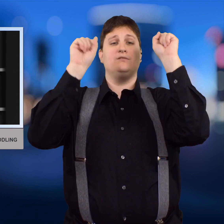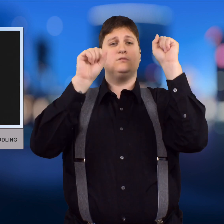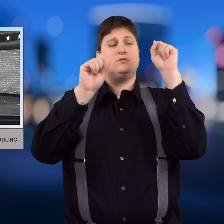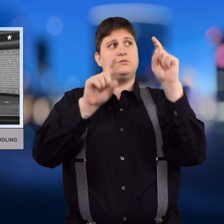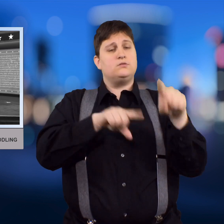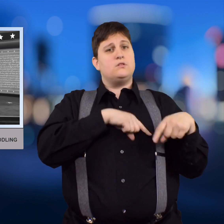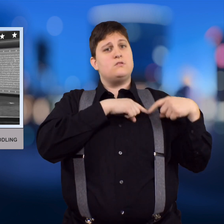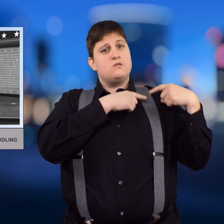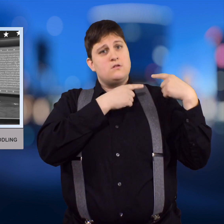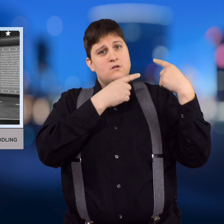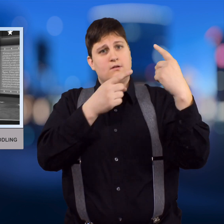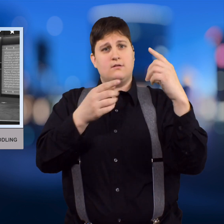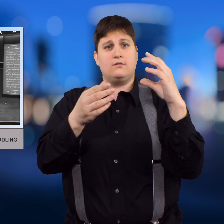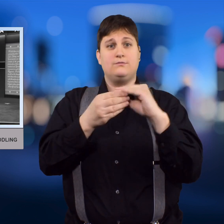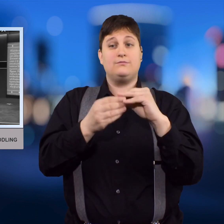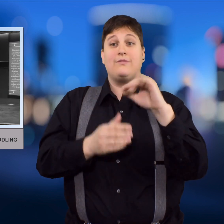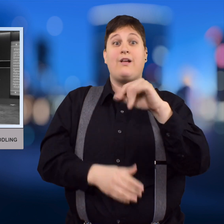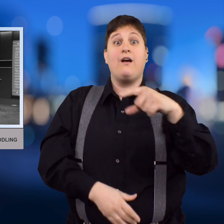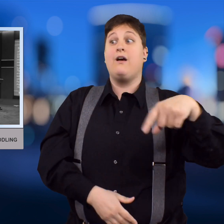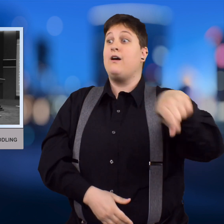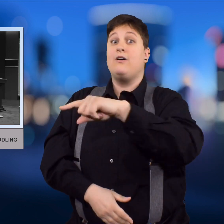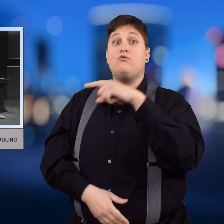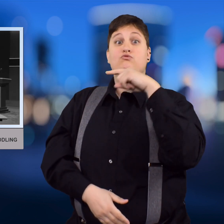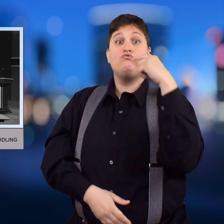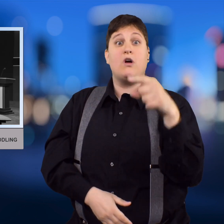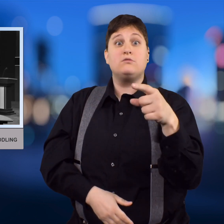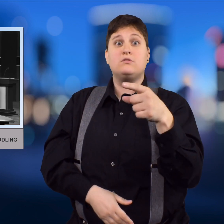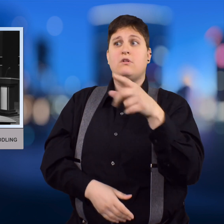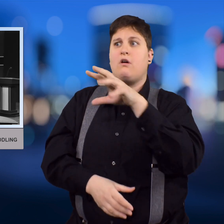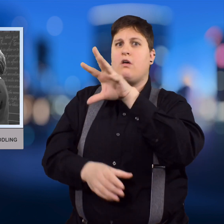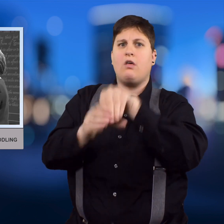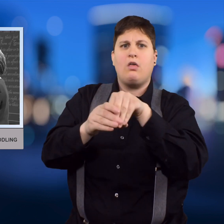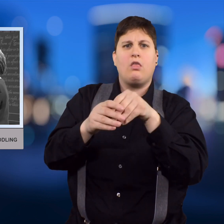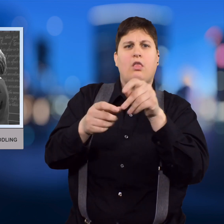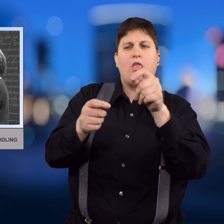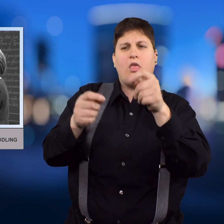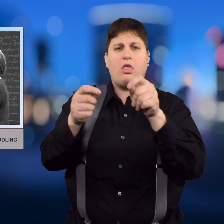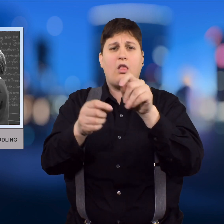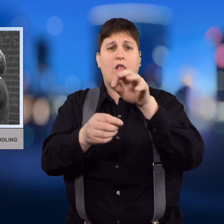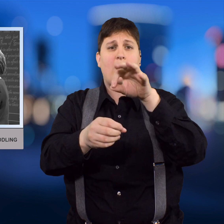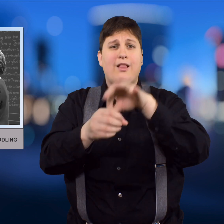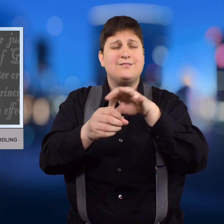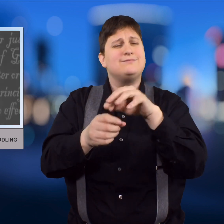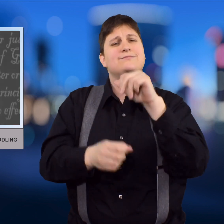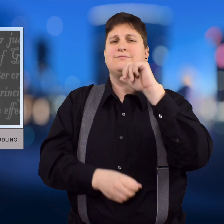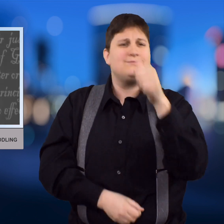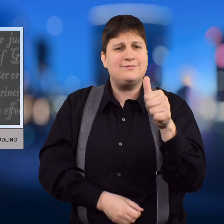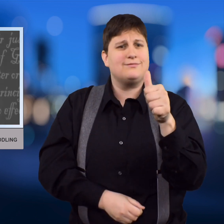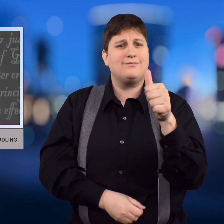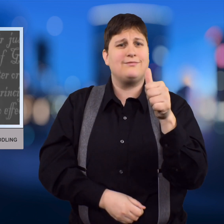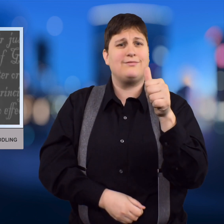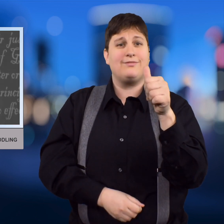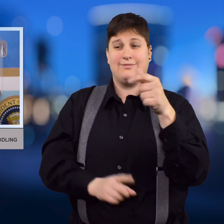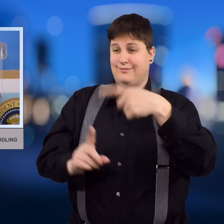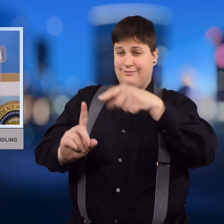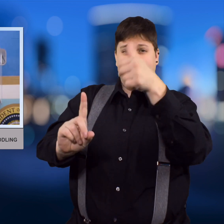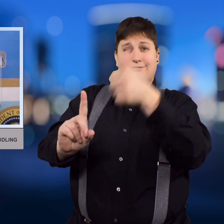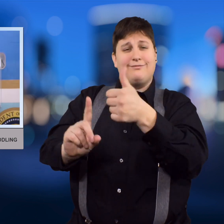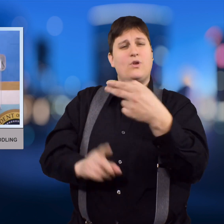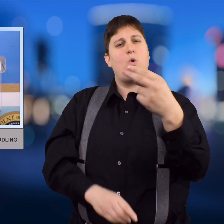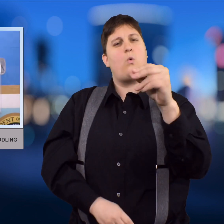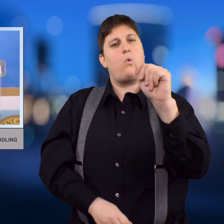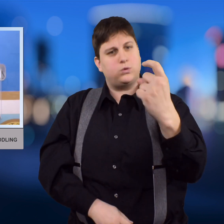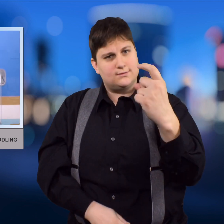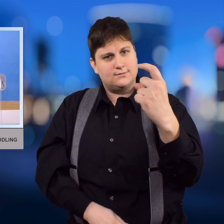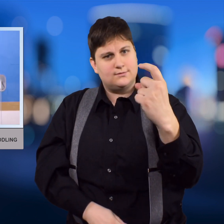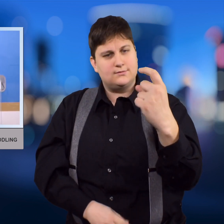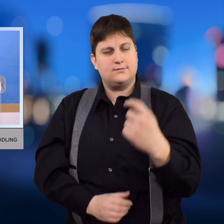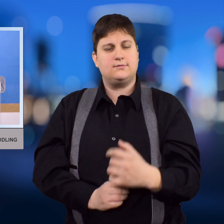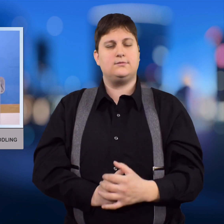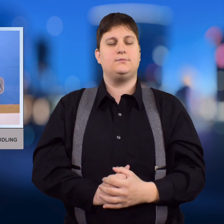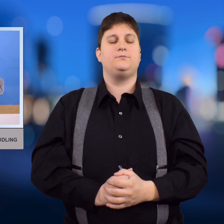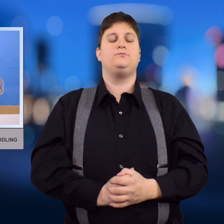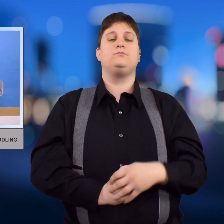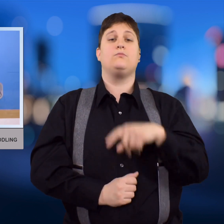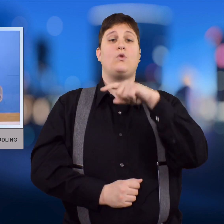The president has long dismissed talk of Russian interference in the election as a hoax.